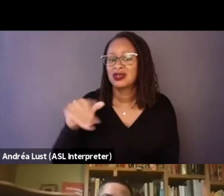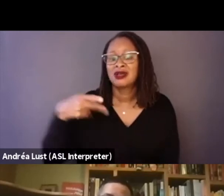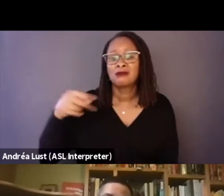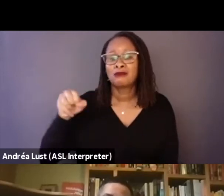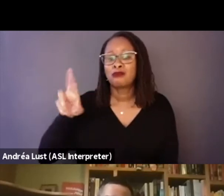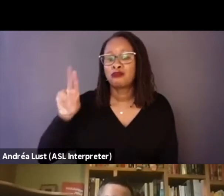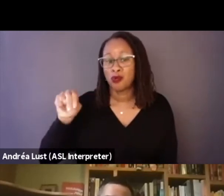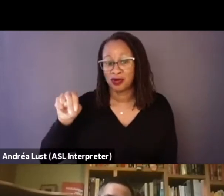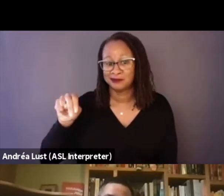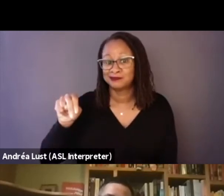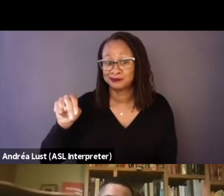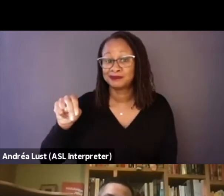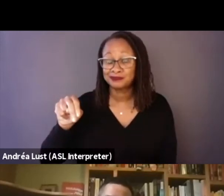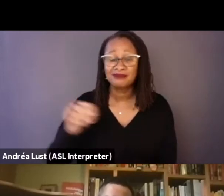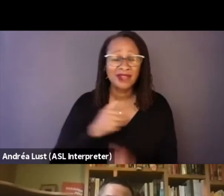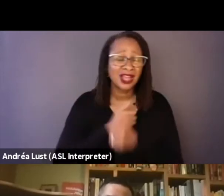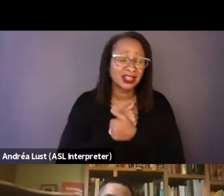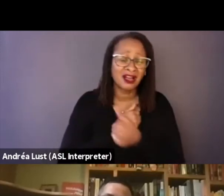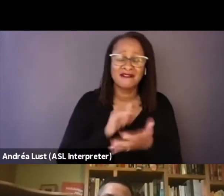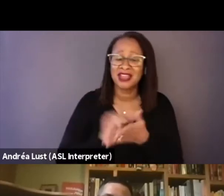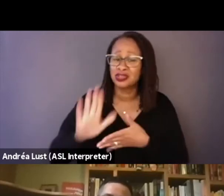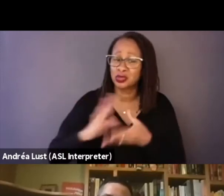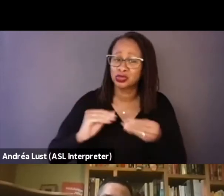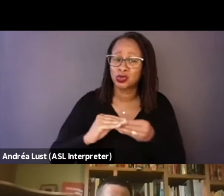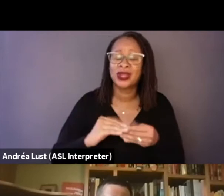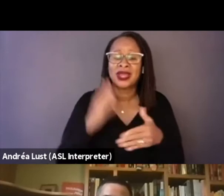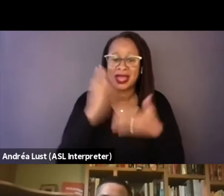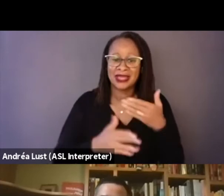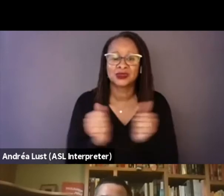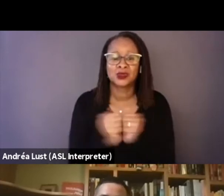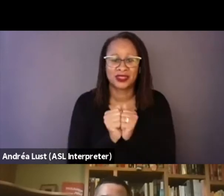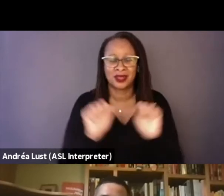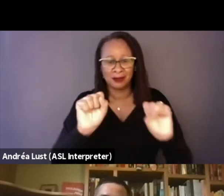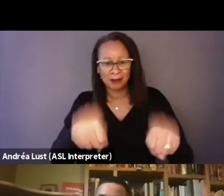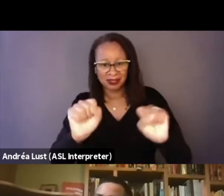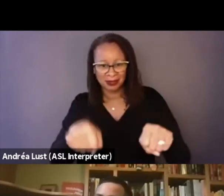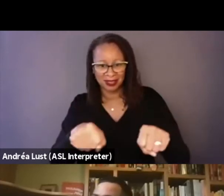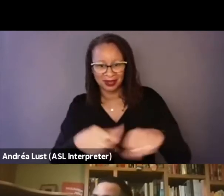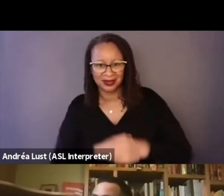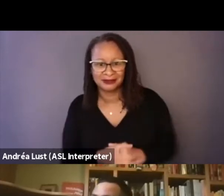And I love that it ends with this possibility, and I feel like all these films do,